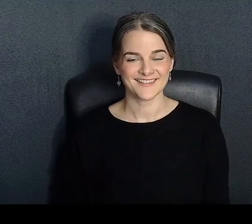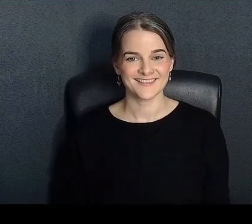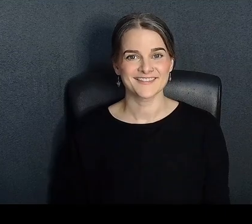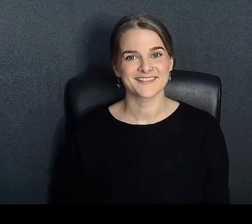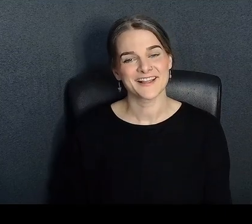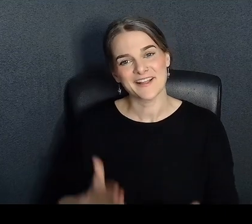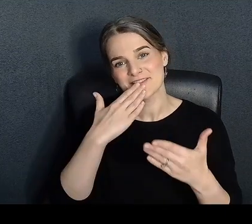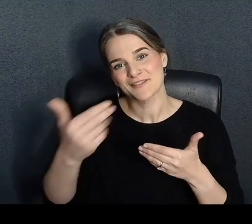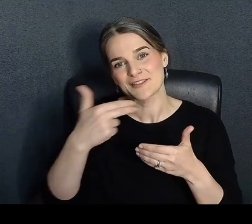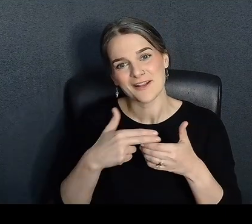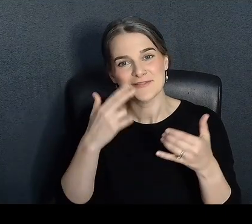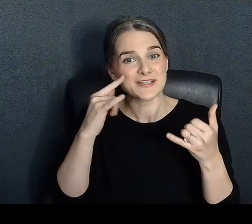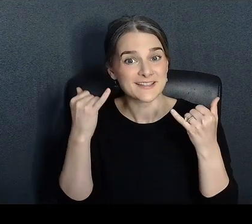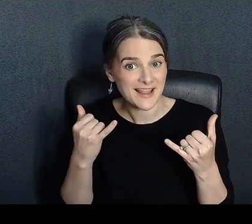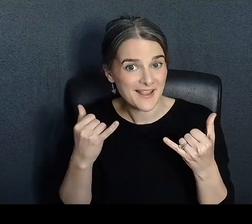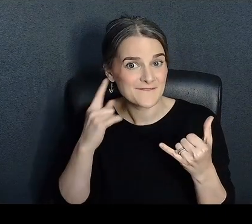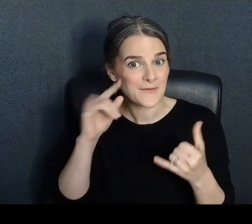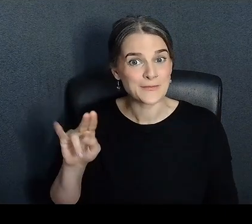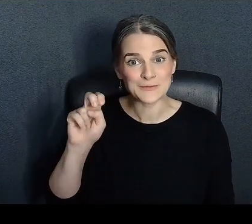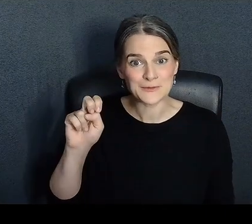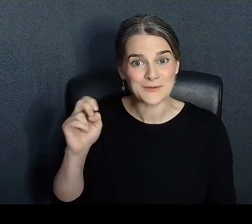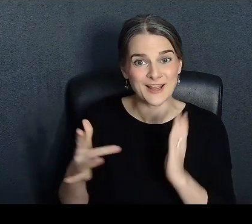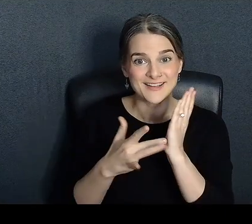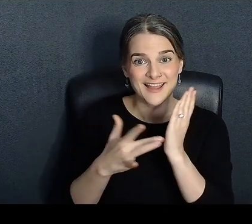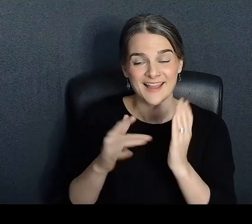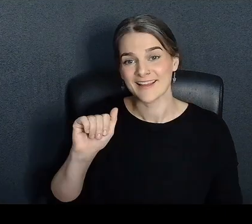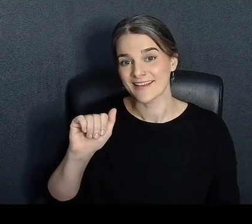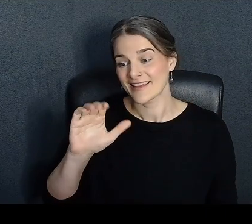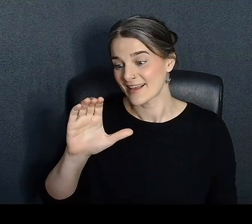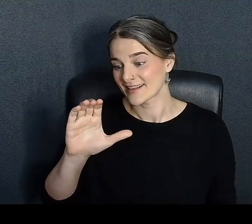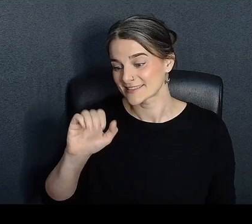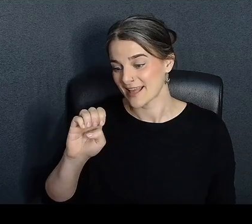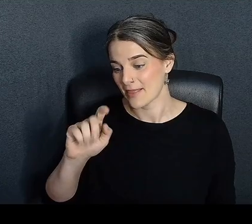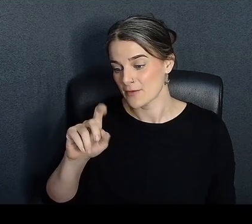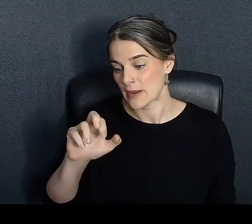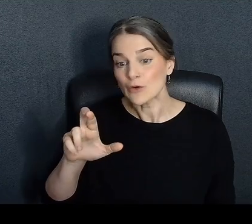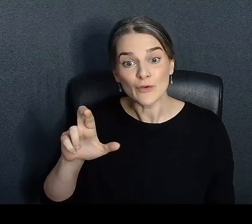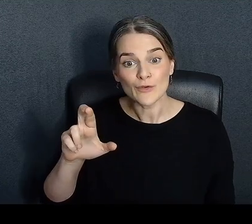Thank you for joining us today for our June Tech Accelerator webinar.